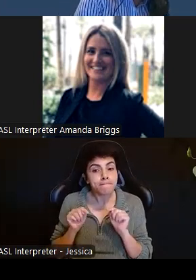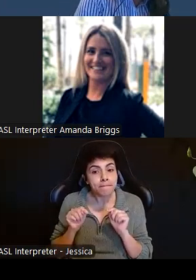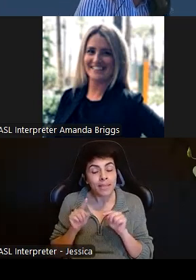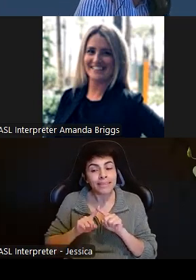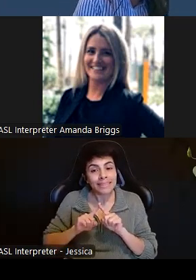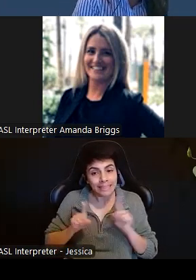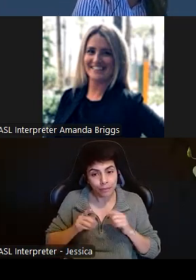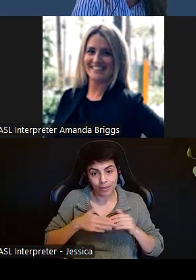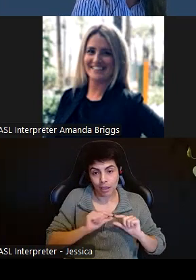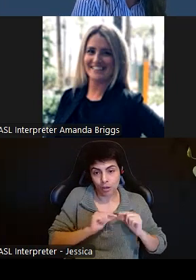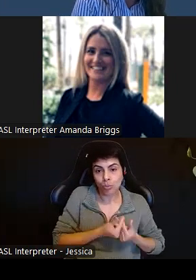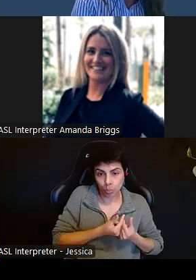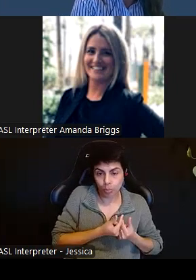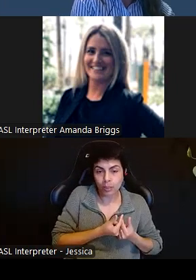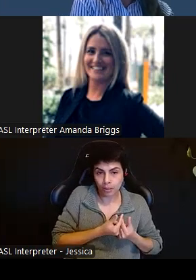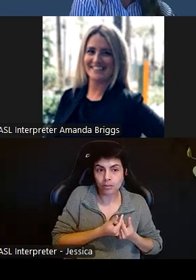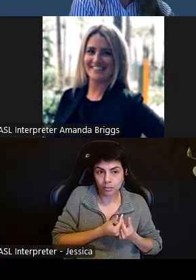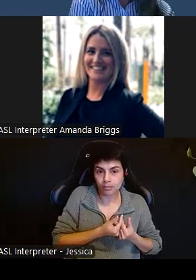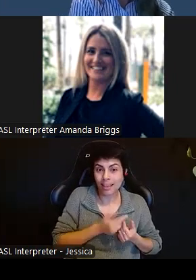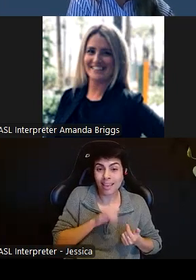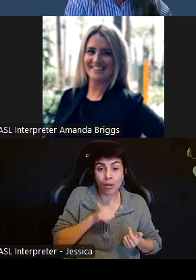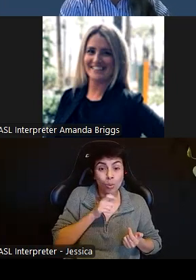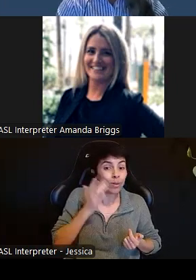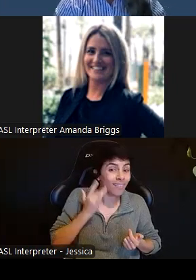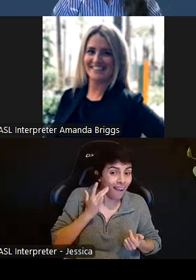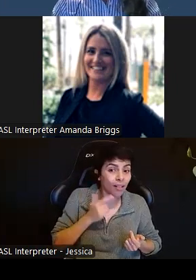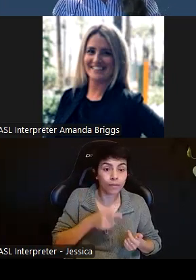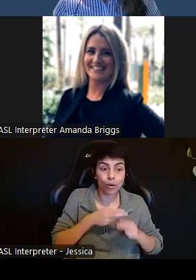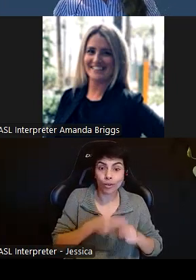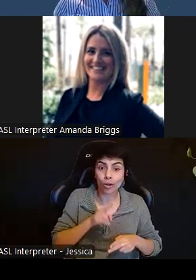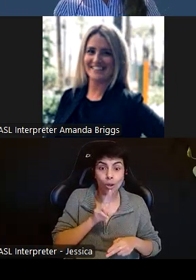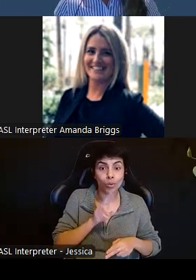that California has determined to have unsatisfactory immigration status,